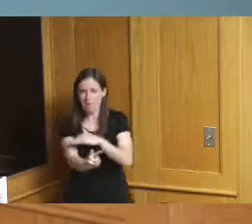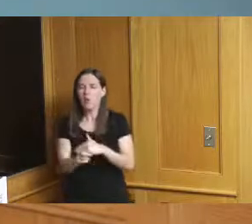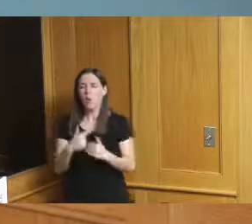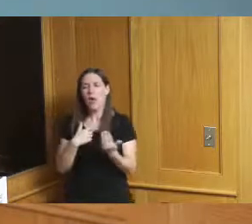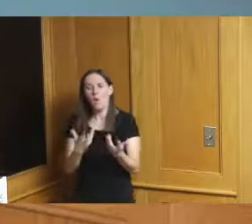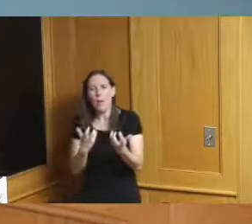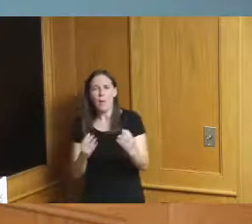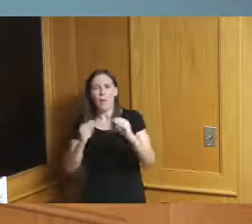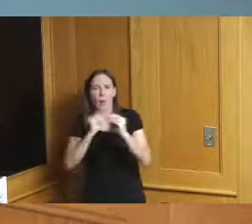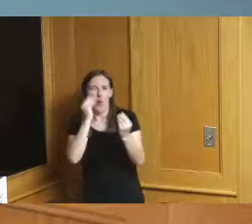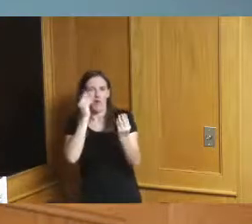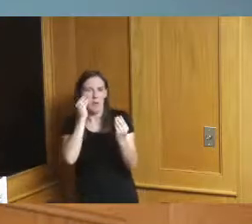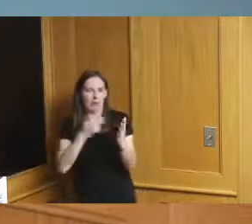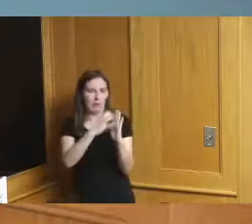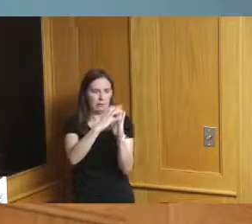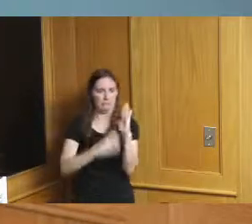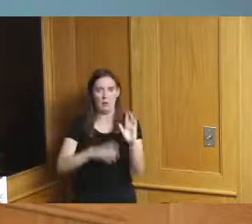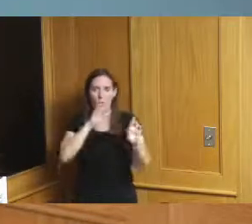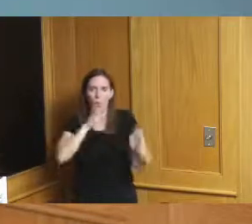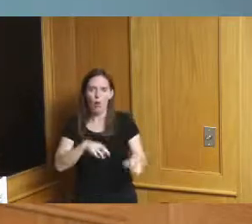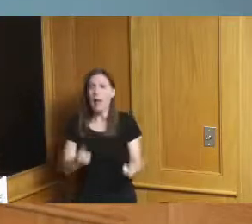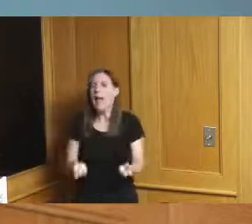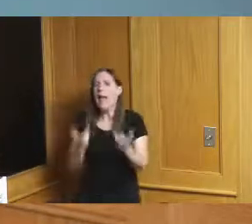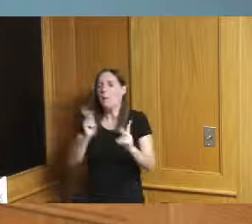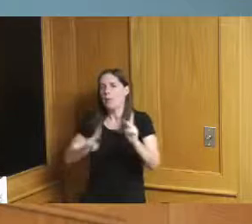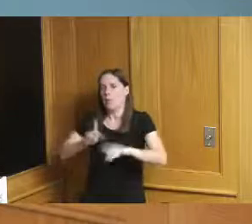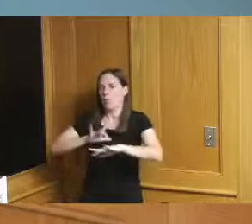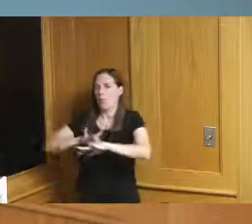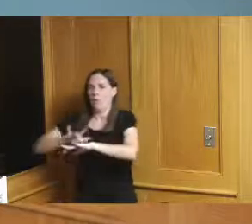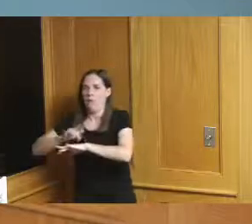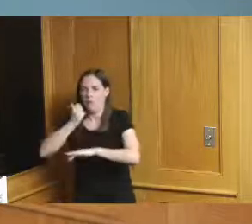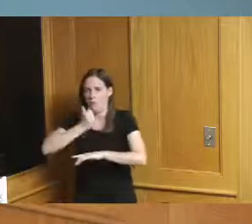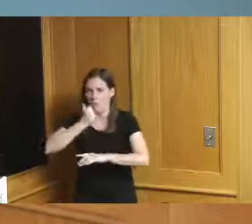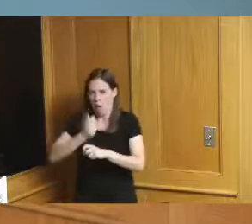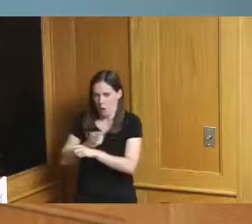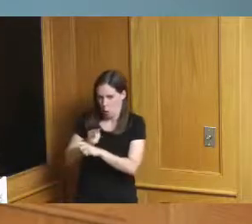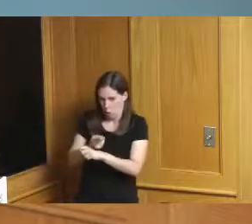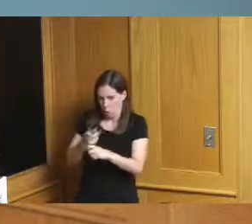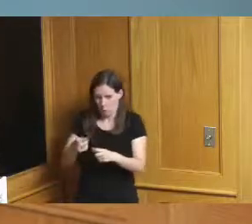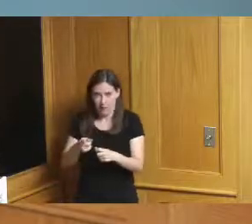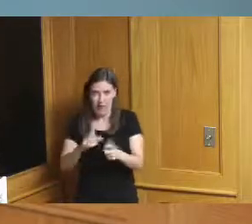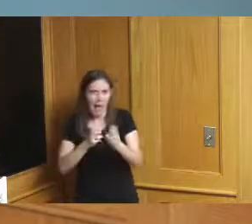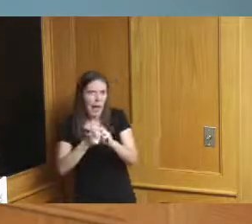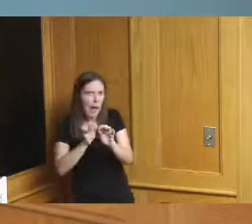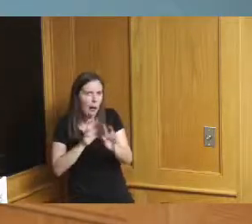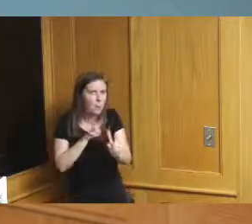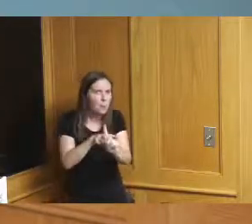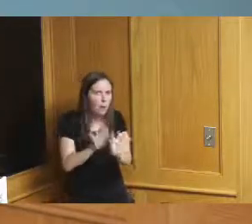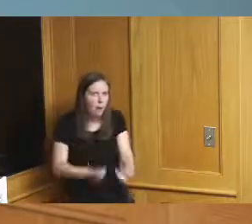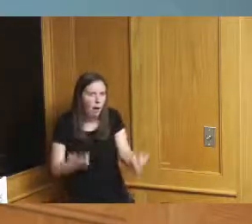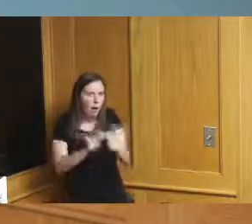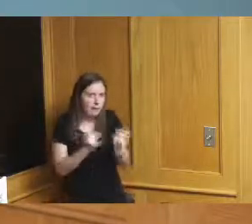style how many people use it how is it relevant now today is it still current and what are the